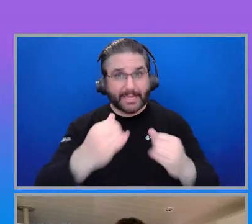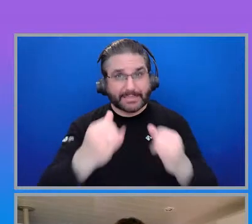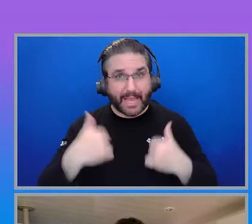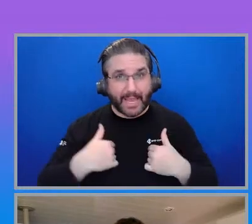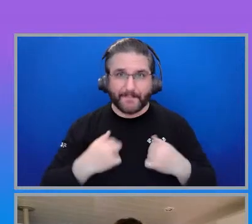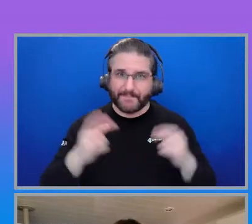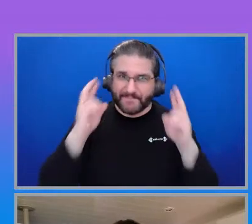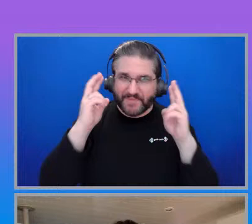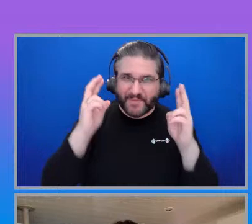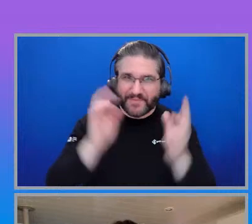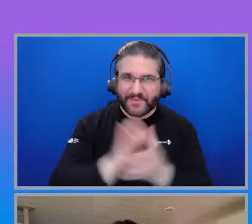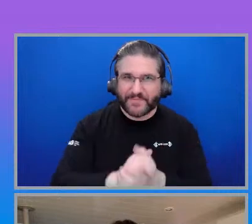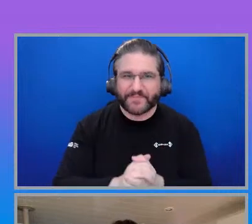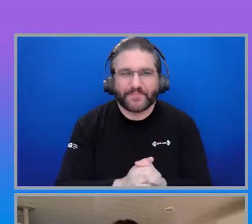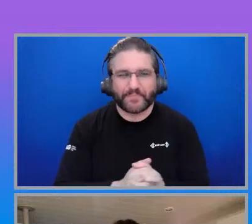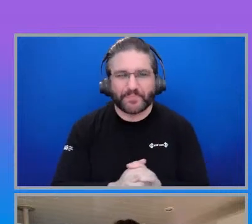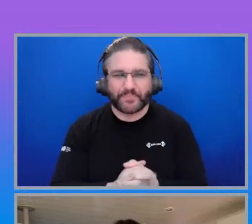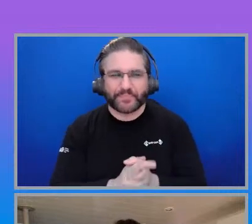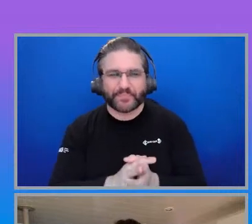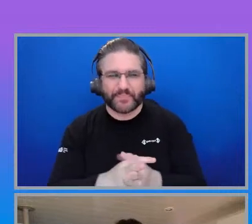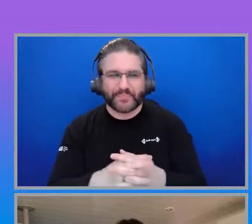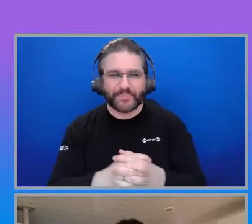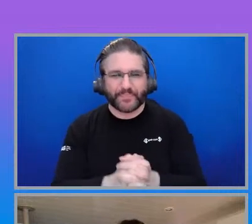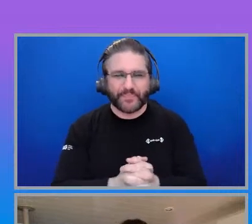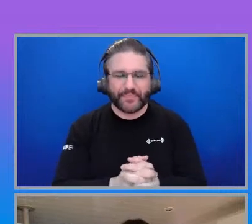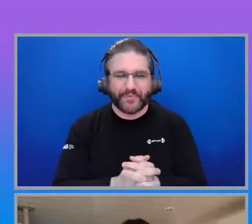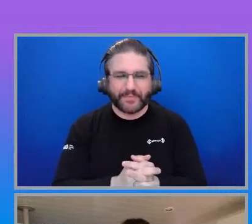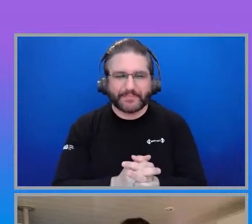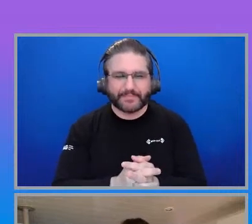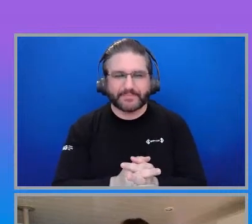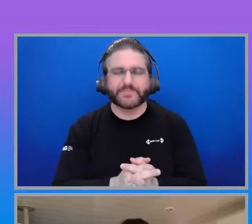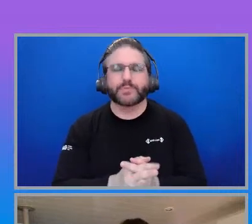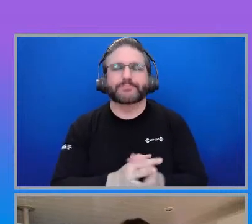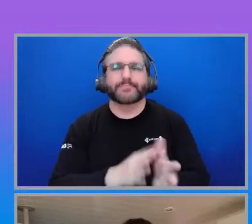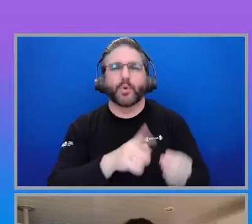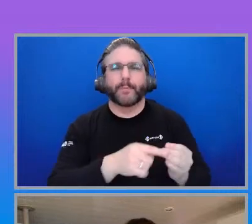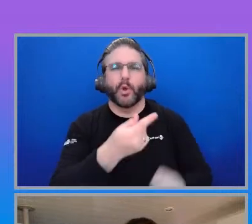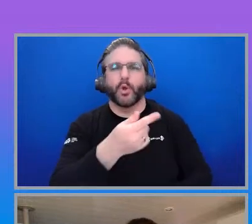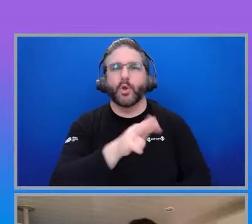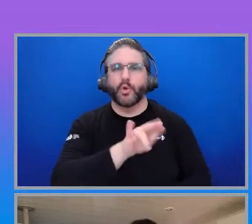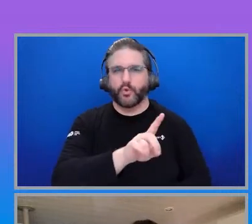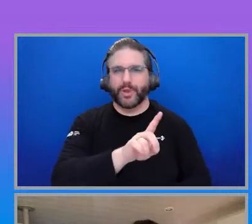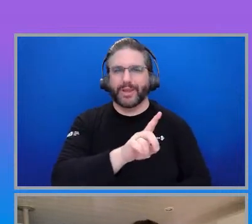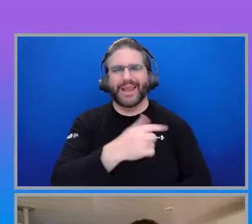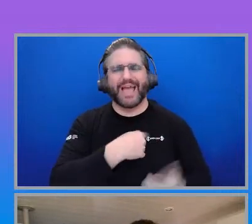see this happening. So to grid,